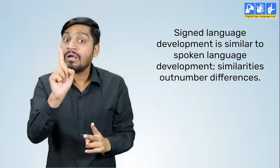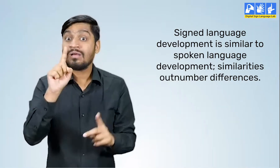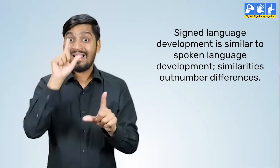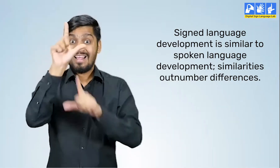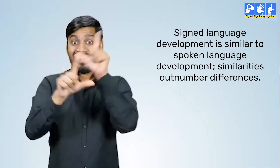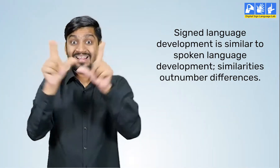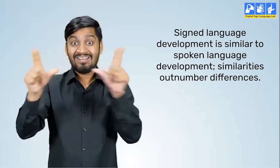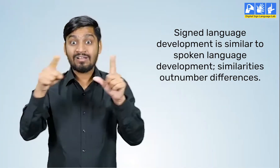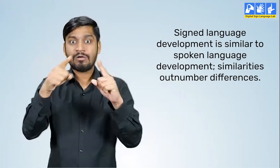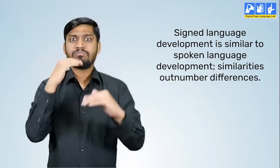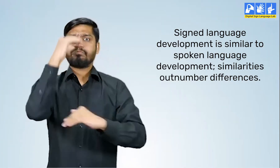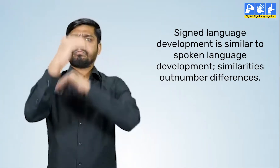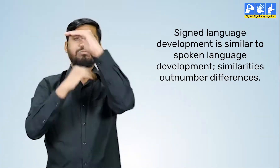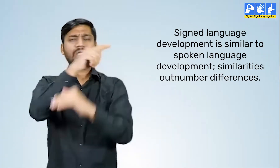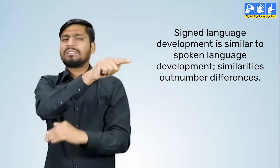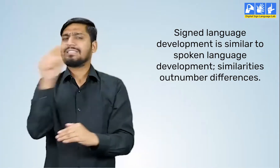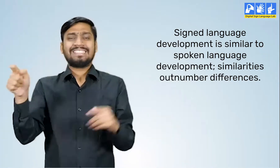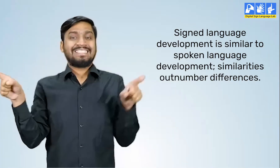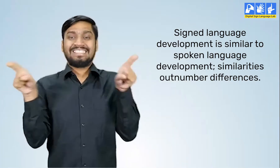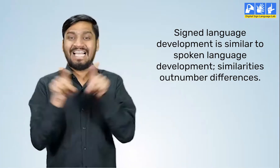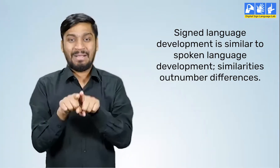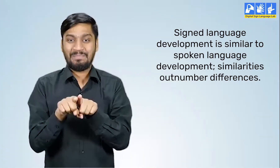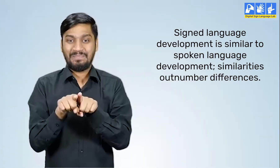the developmental process remains the same for both.